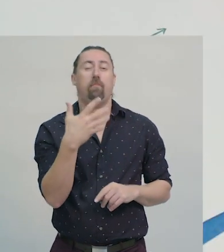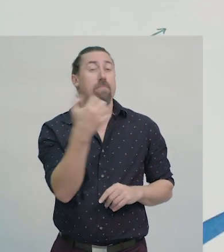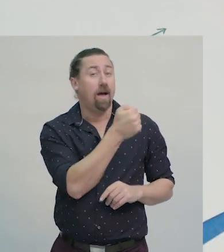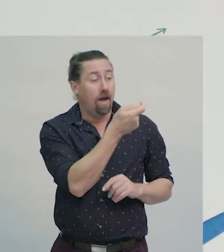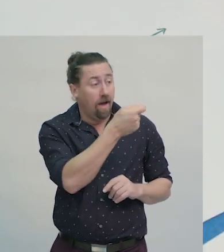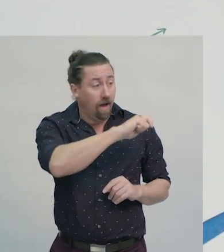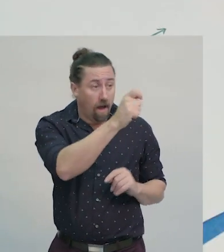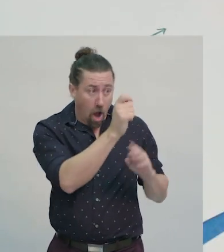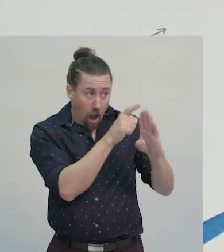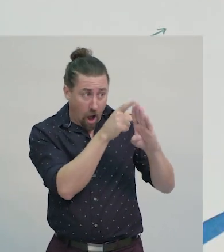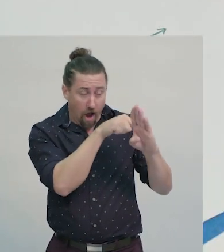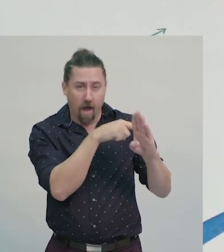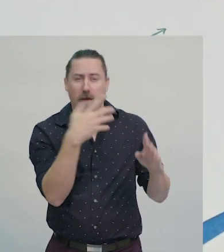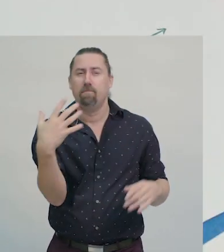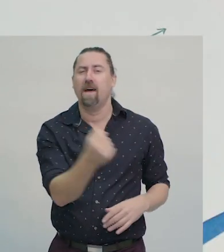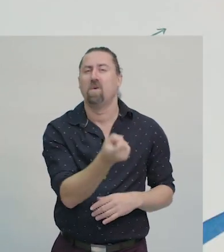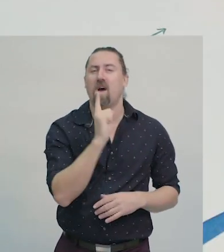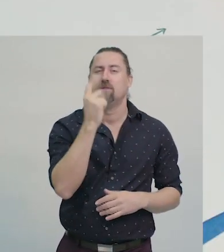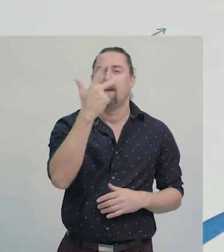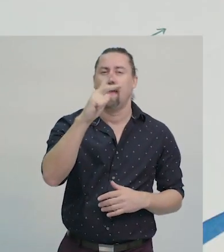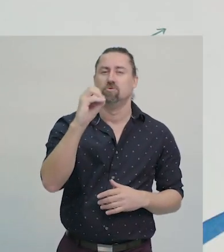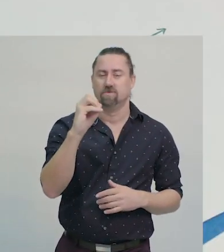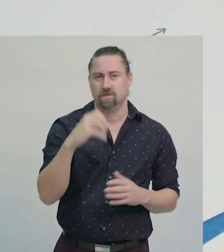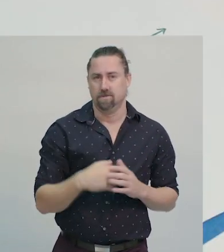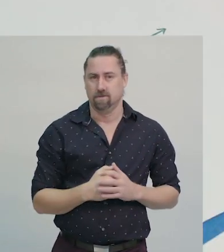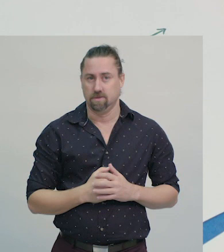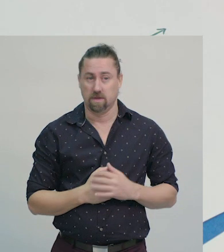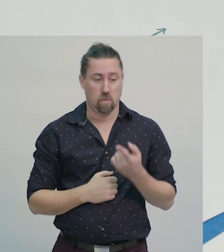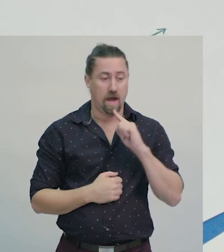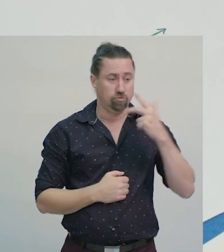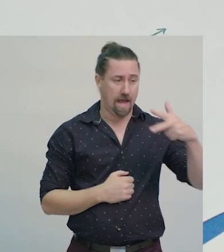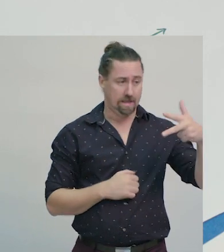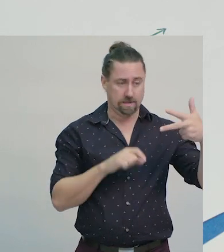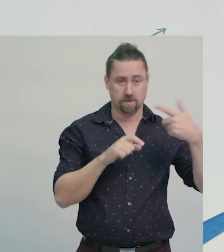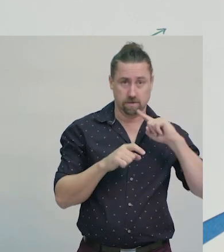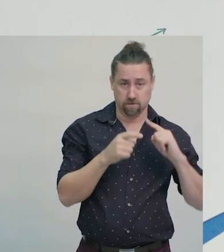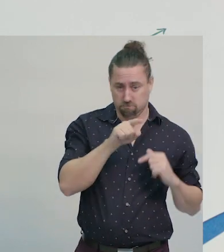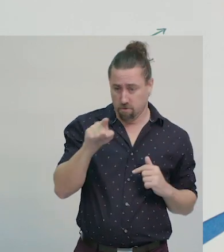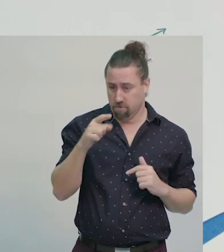So, we subtract 79 degrees from 180 degrees, and we find angle F.